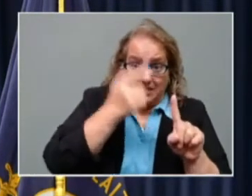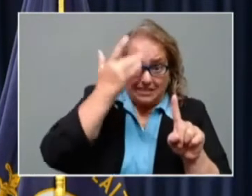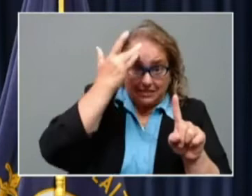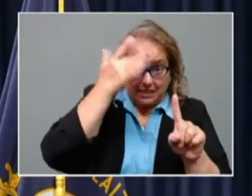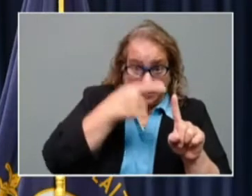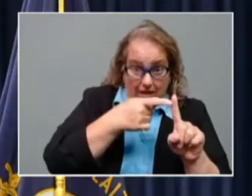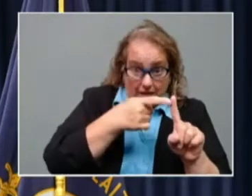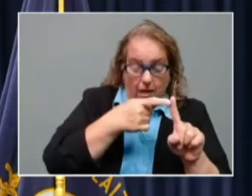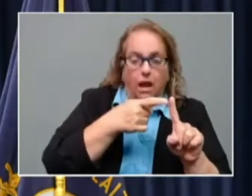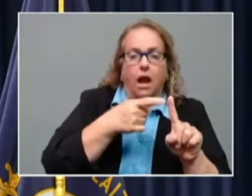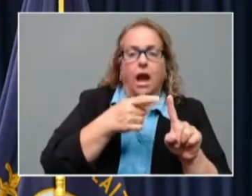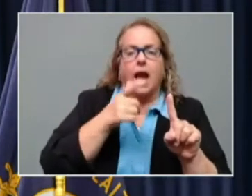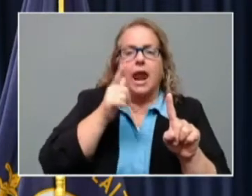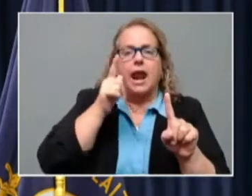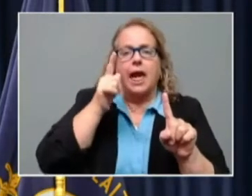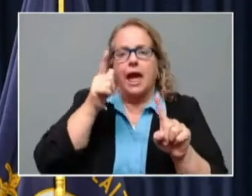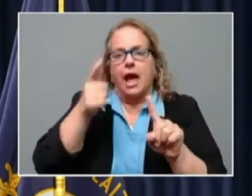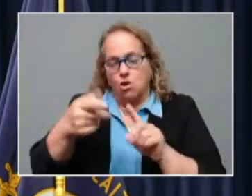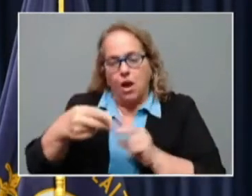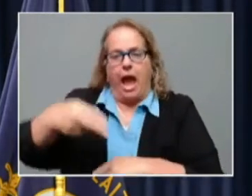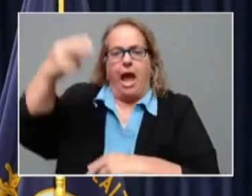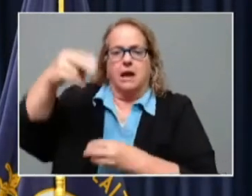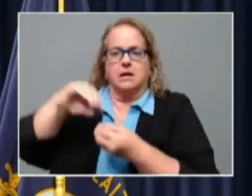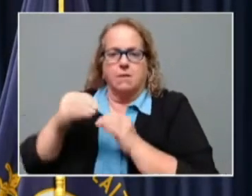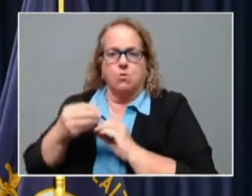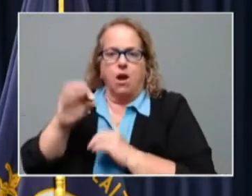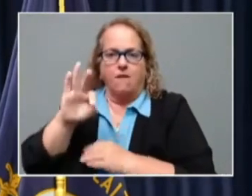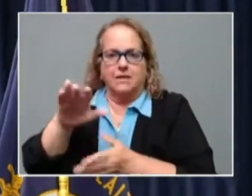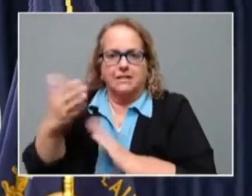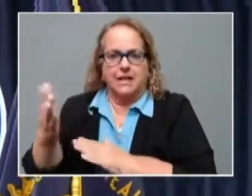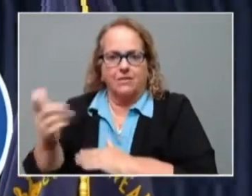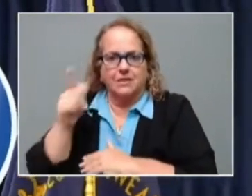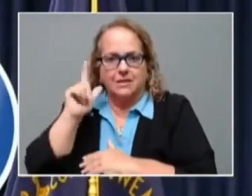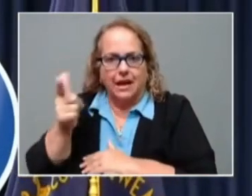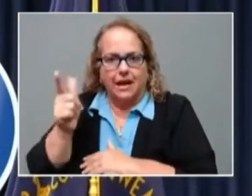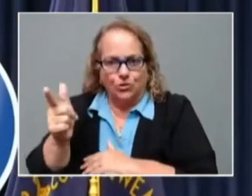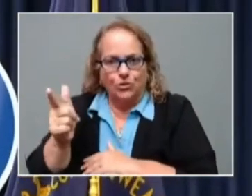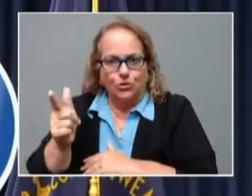tough weeks. Uh, let's look at our overall trends are stair stepper chart